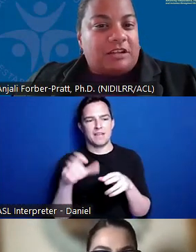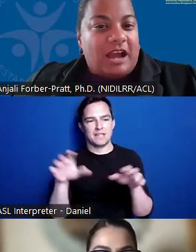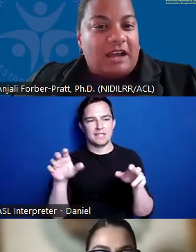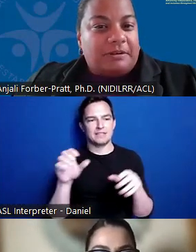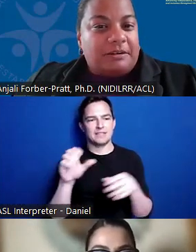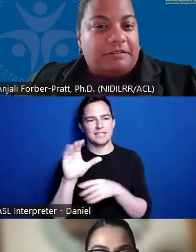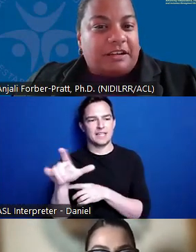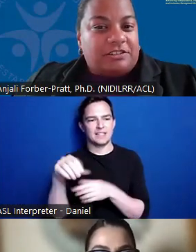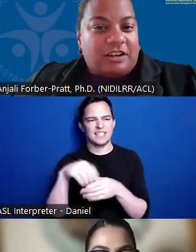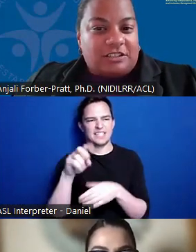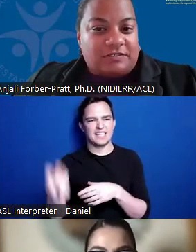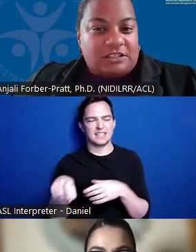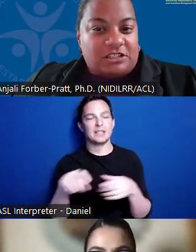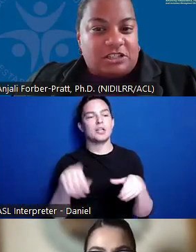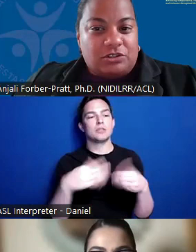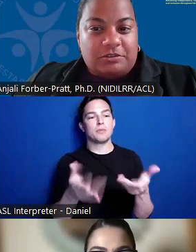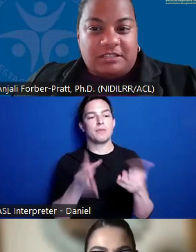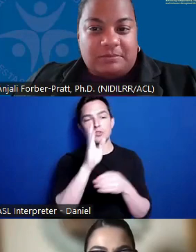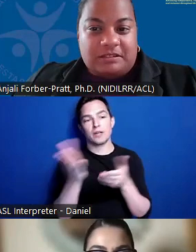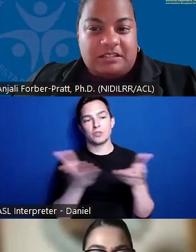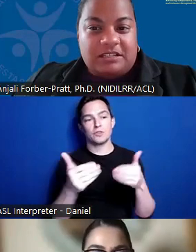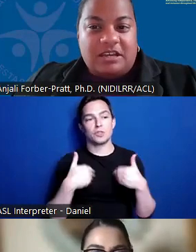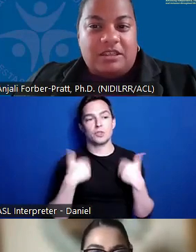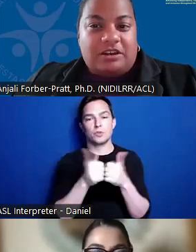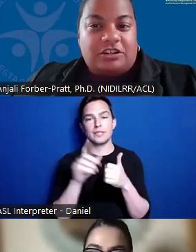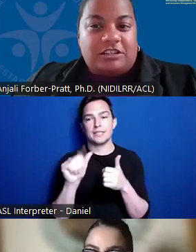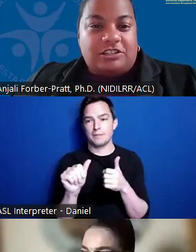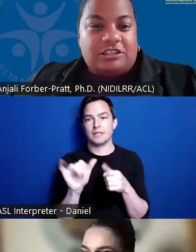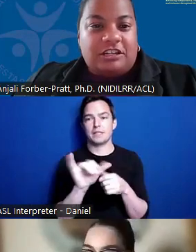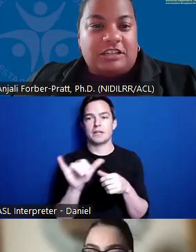Dr. Atterberry provides direct services to youth with disabilities that are transitioning into